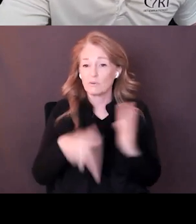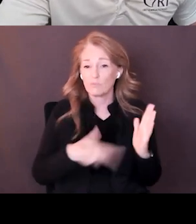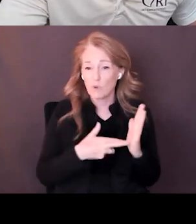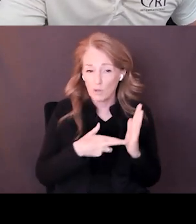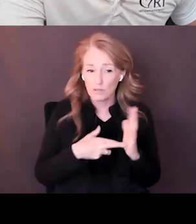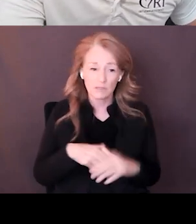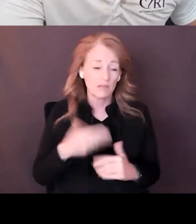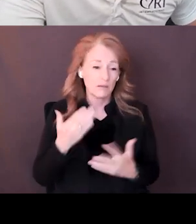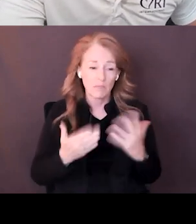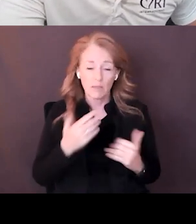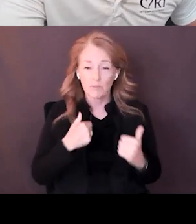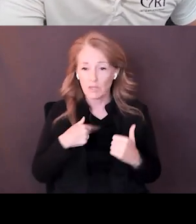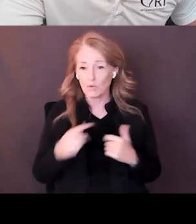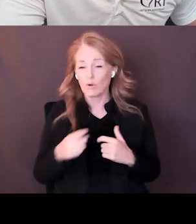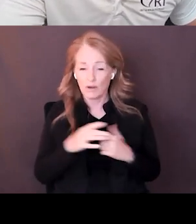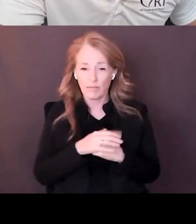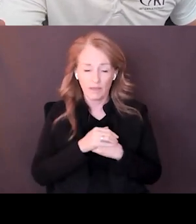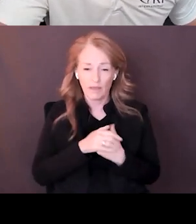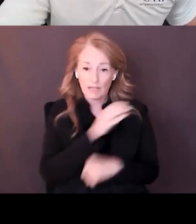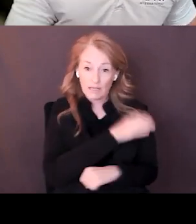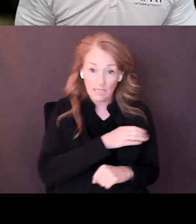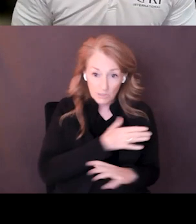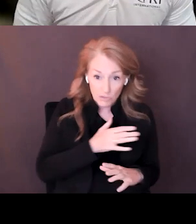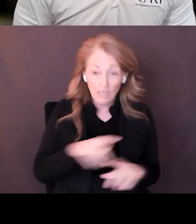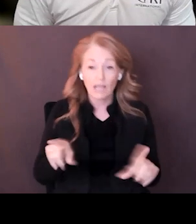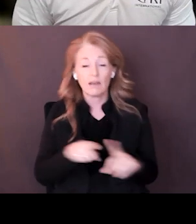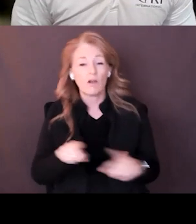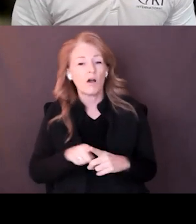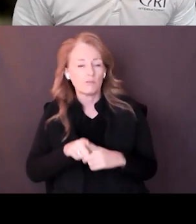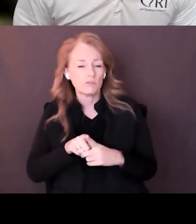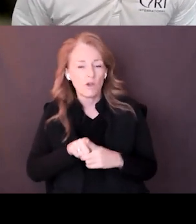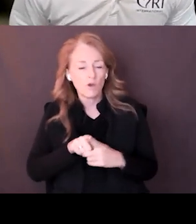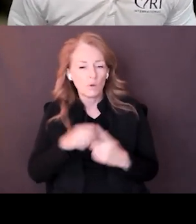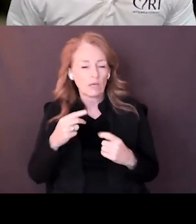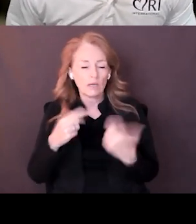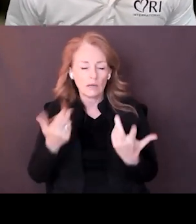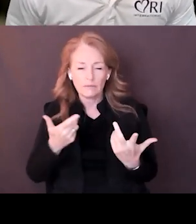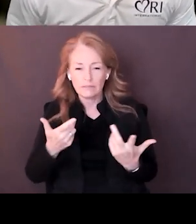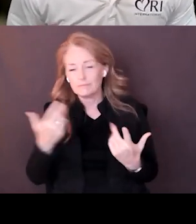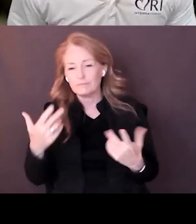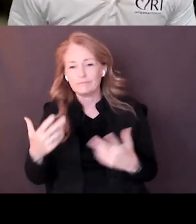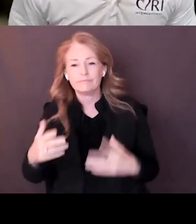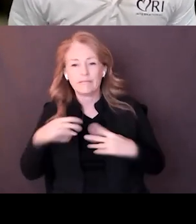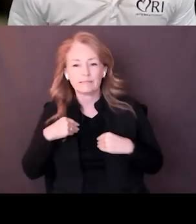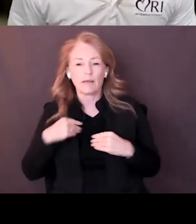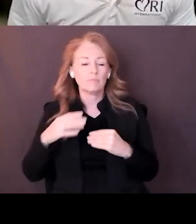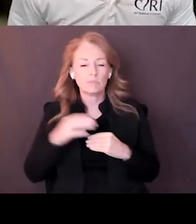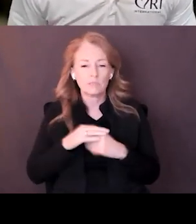I THINK CREATIVITY IS GOING TO MATTER. DEVELOPING YOUR WORK FORCE MATTERS A LOT. SUSTAINABILITY IS POSSIBLE.